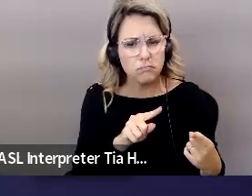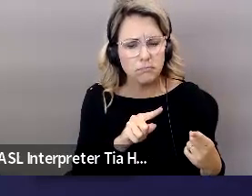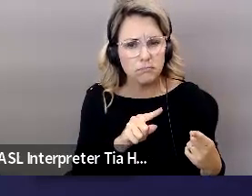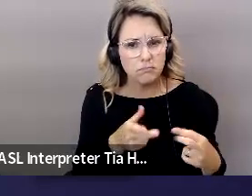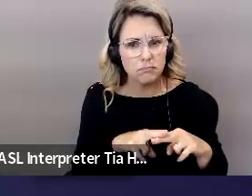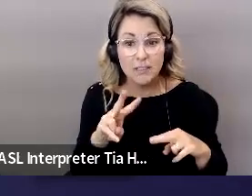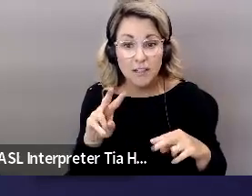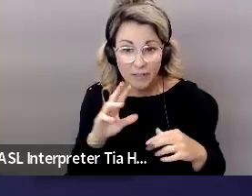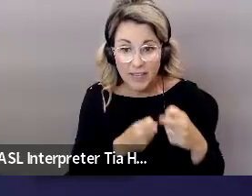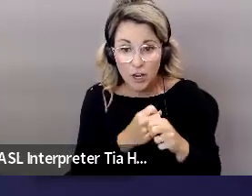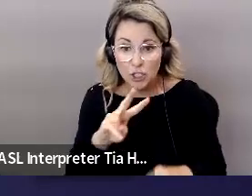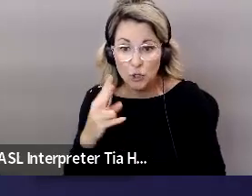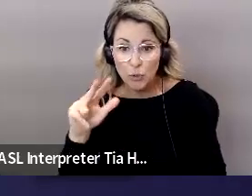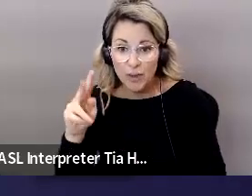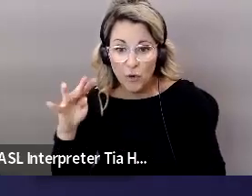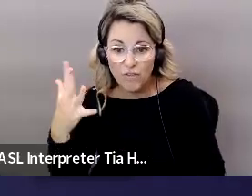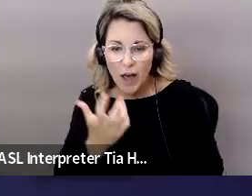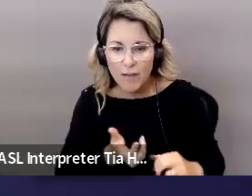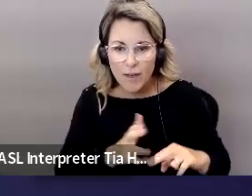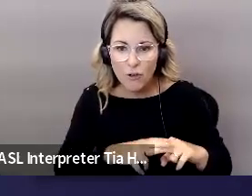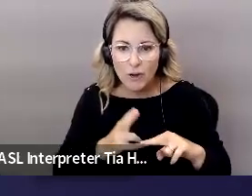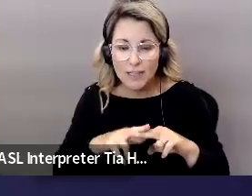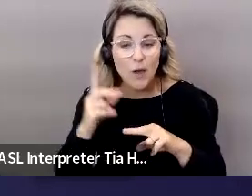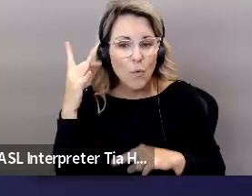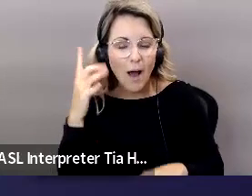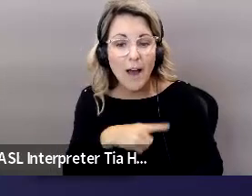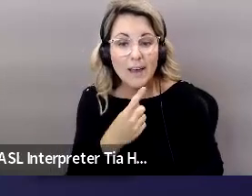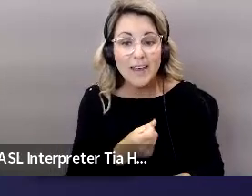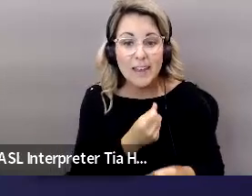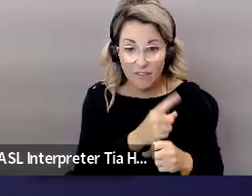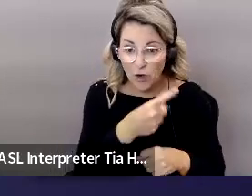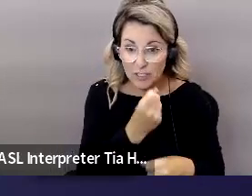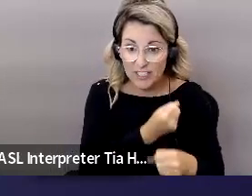four, and five, right? And that's because in year one they're expecting us to do a lot of ramp up